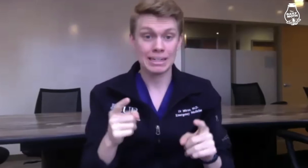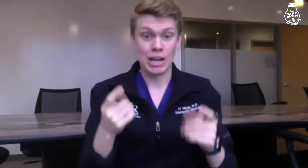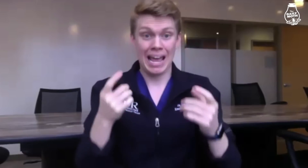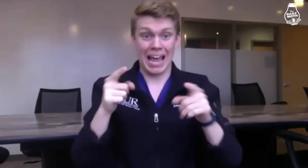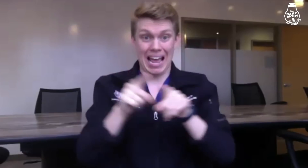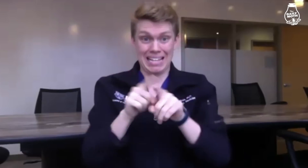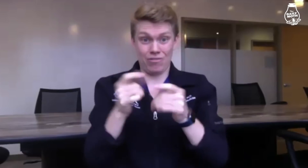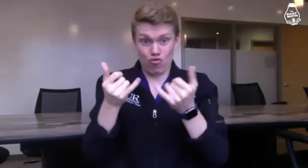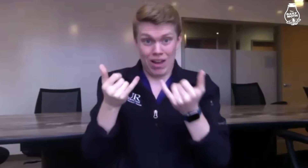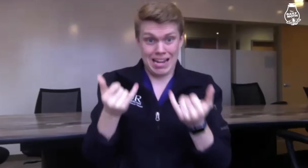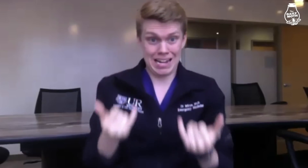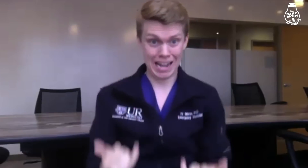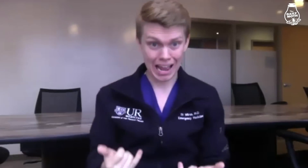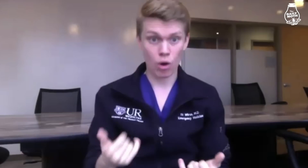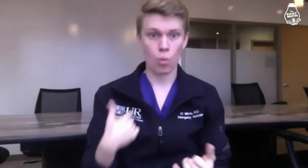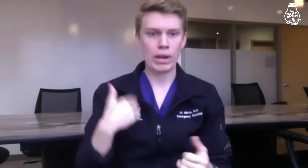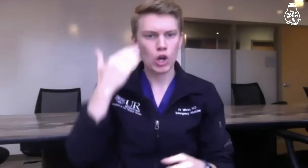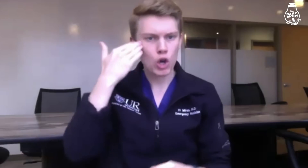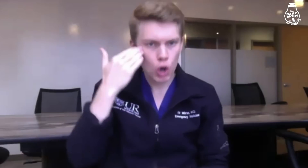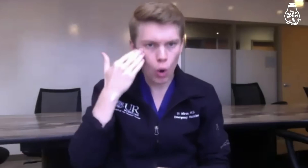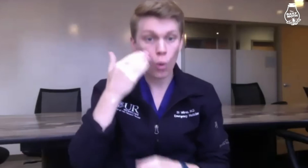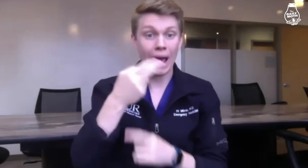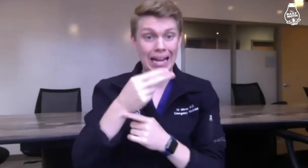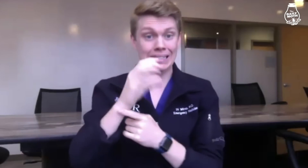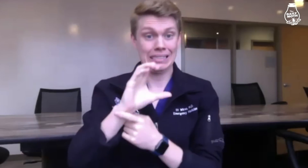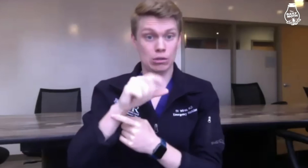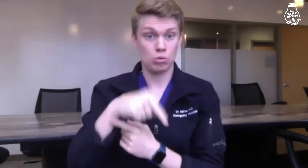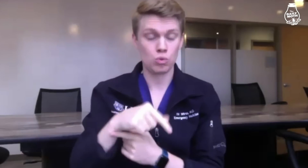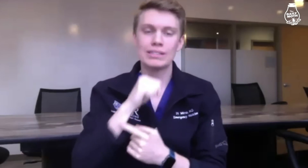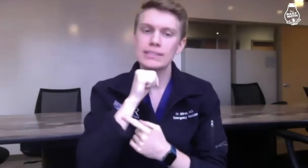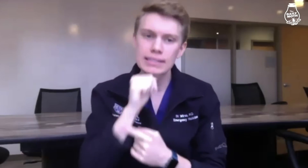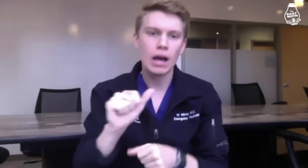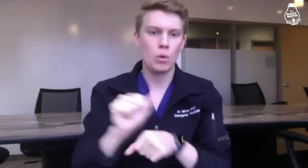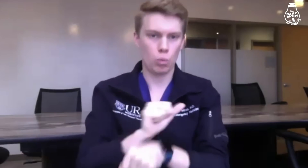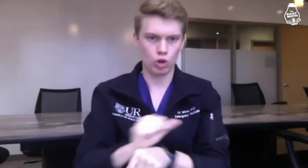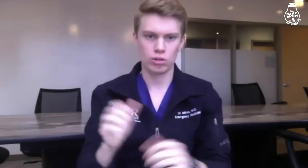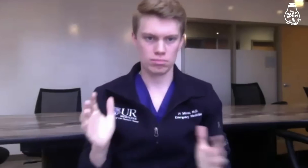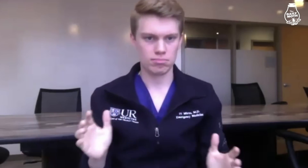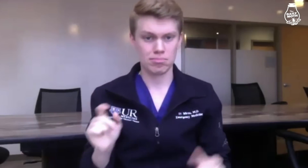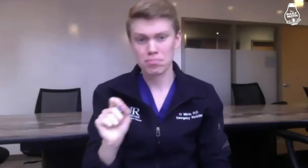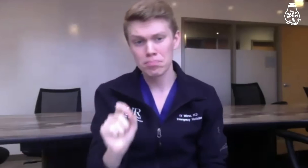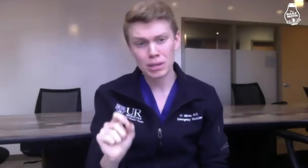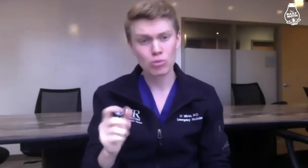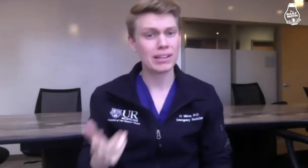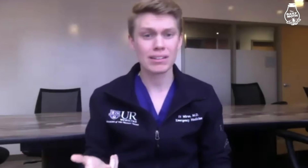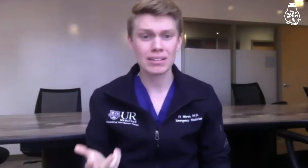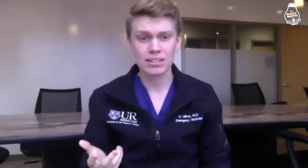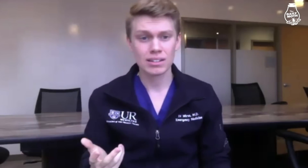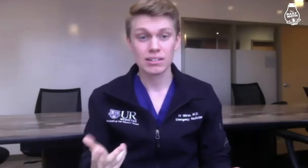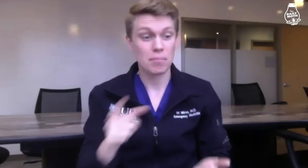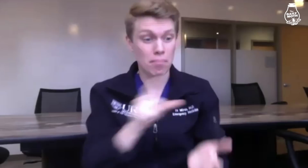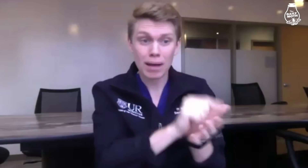But as it stands right now, I now that HCQ is not working. Period.